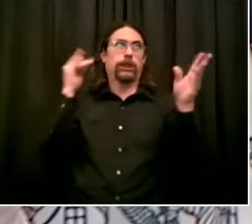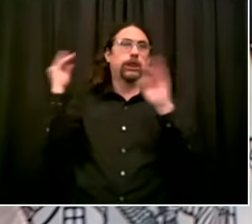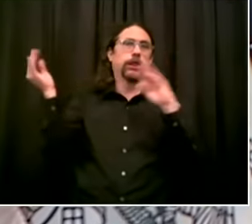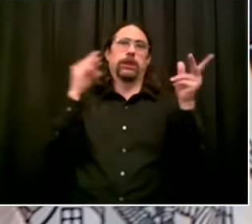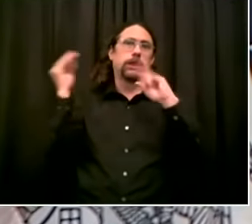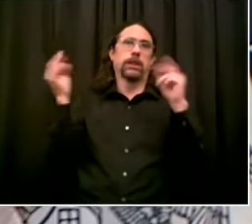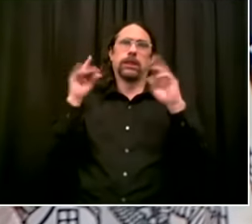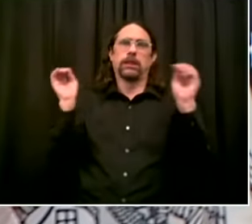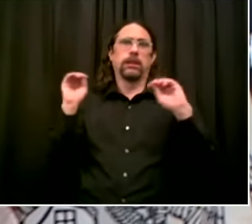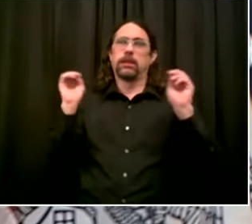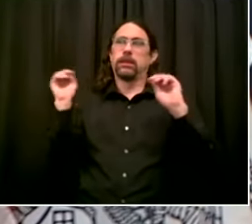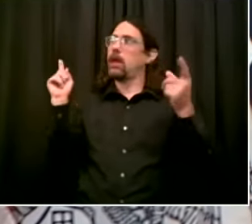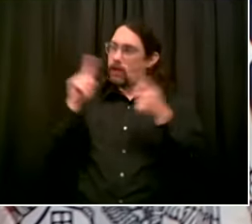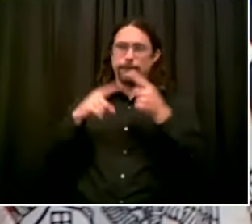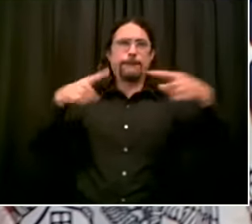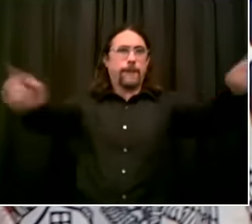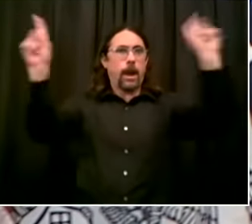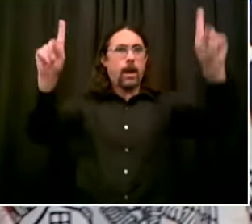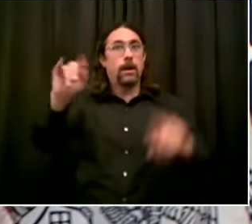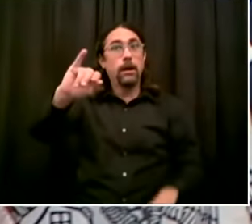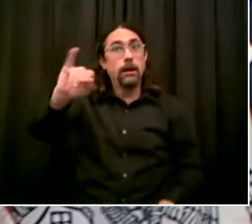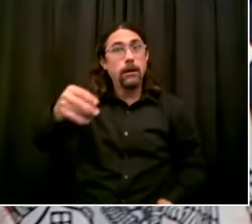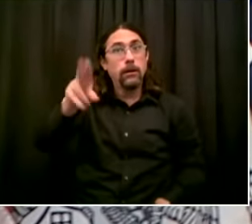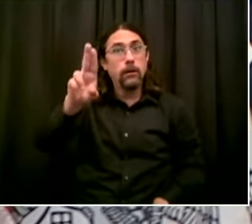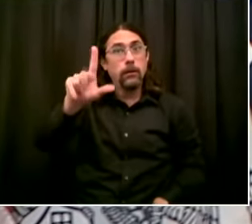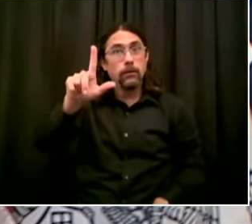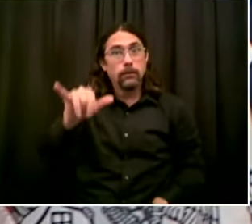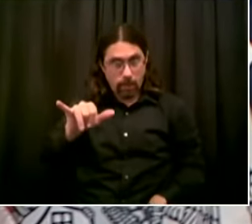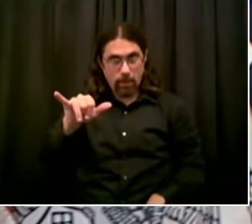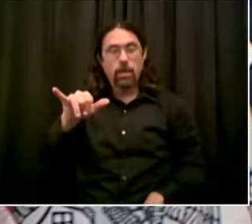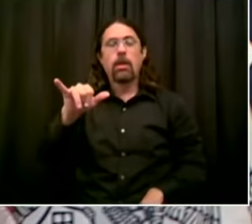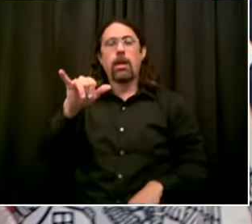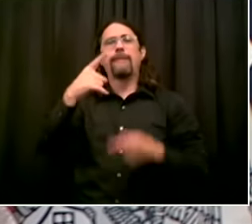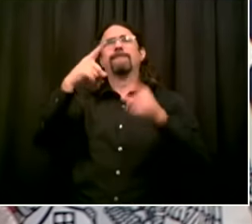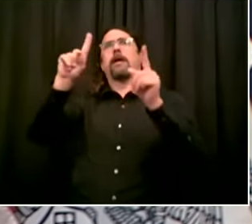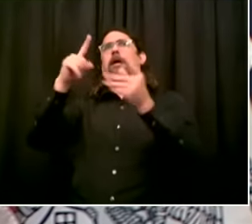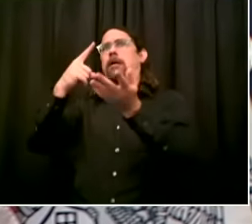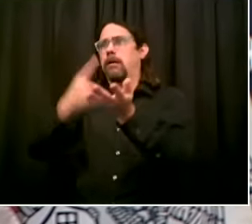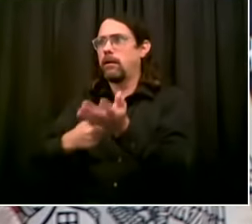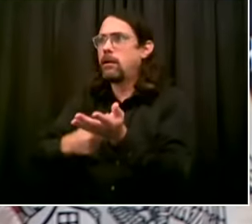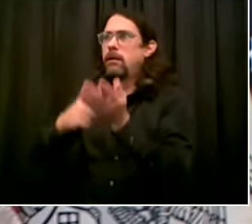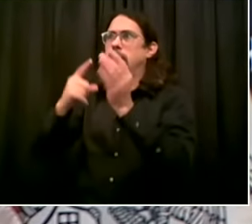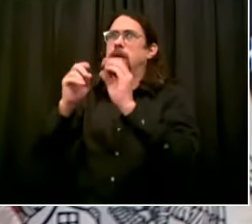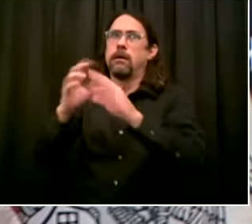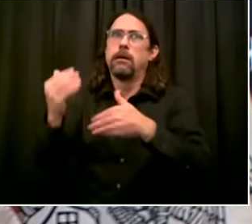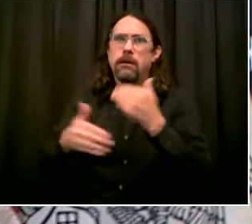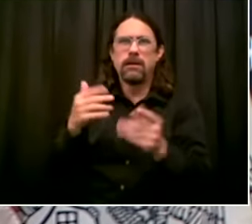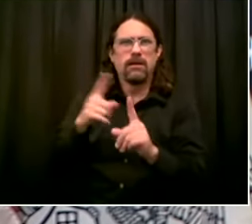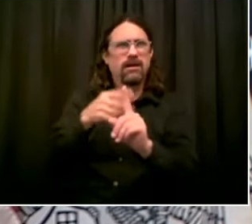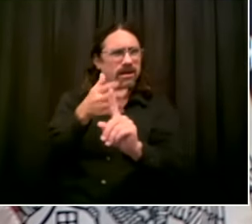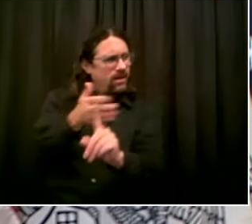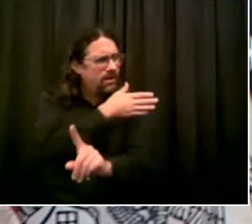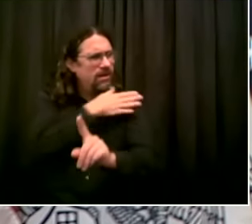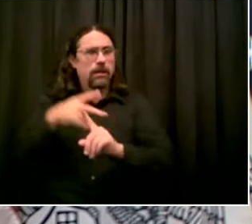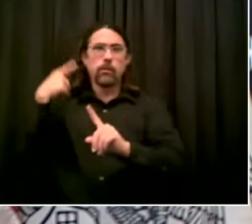REALITY OF THE PANDEMIC. THE CHANCELLOR AND I WERE HONE STABOUT THE FACT THAT IT WA S AN IMPERFECT